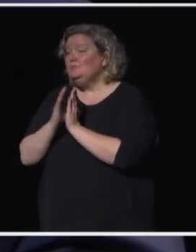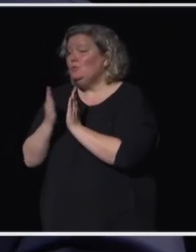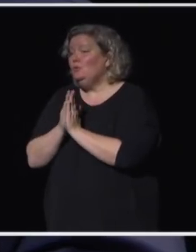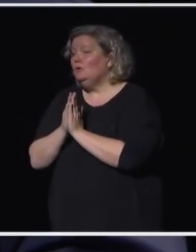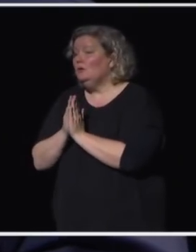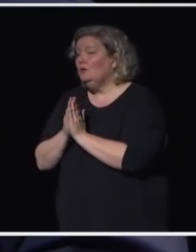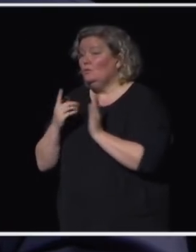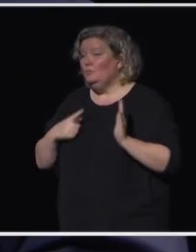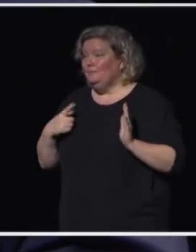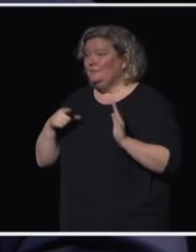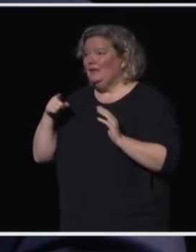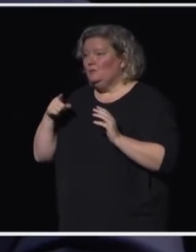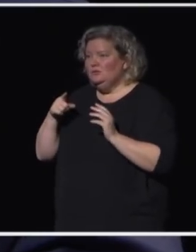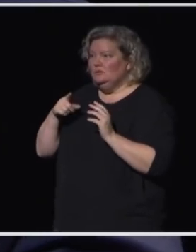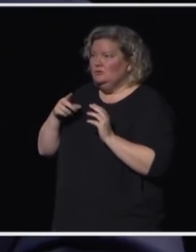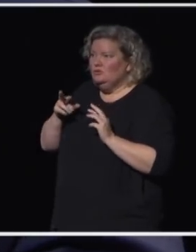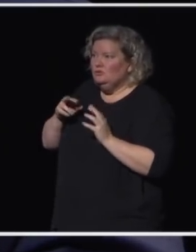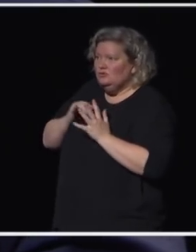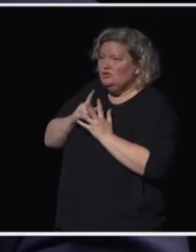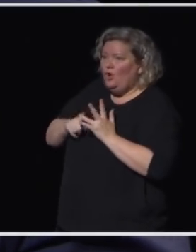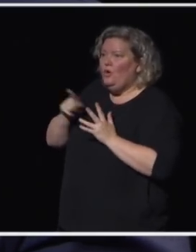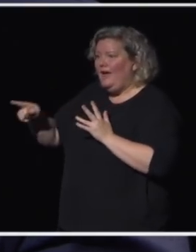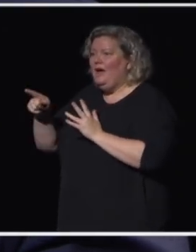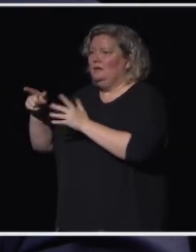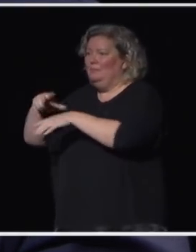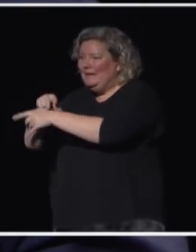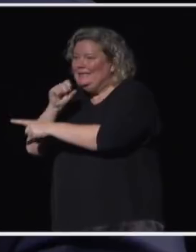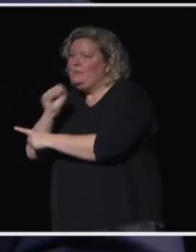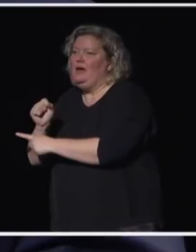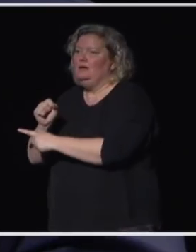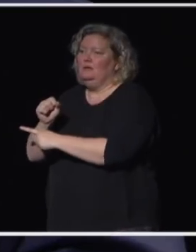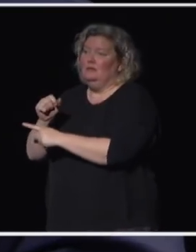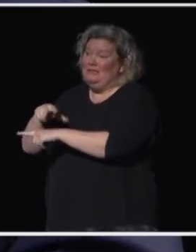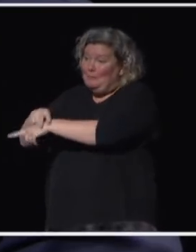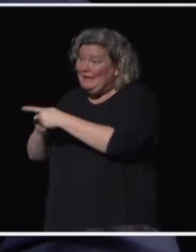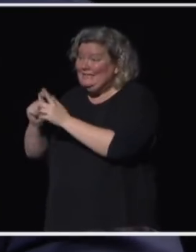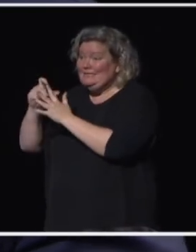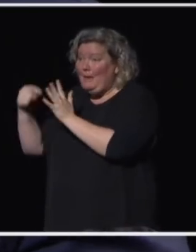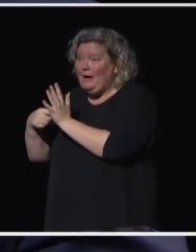and that police department and by extension my country would not erase Prince Jones